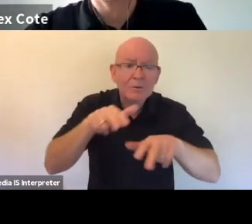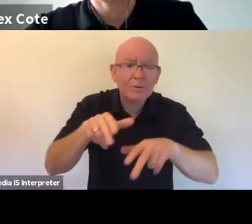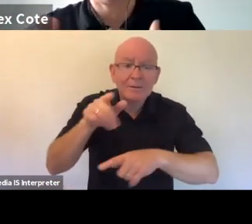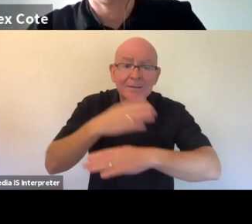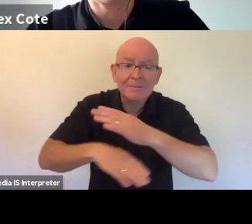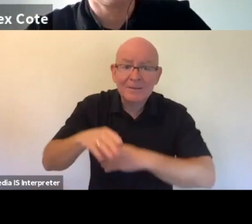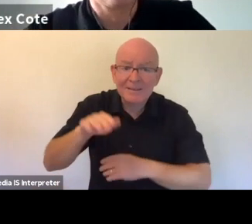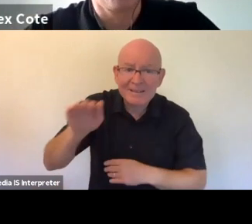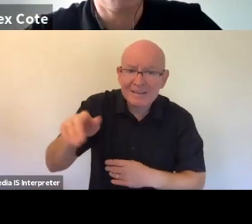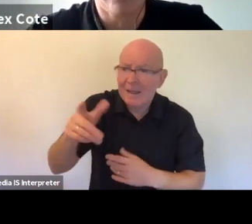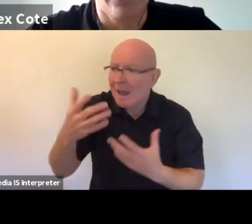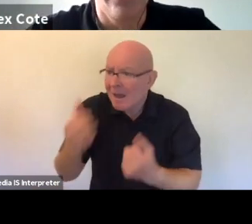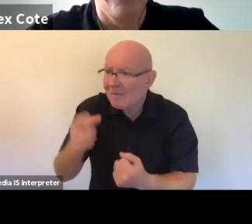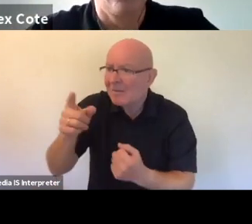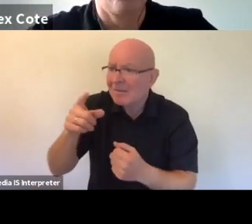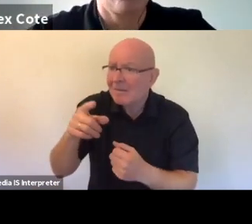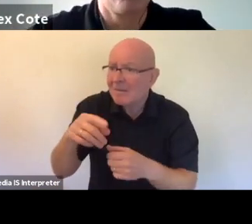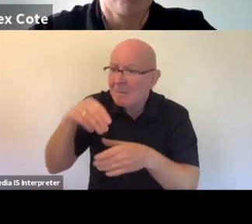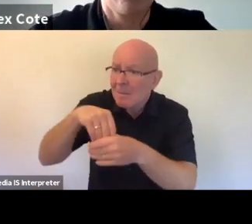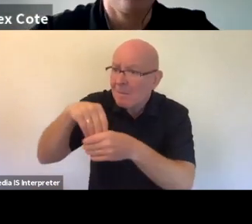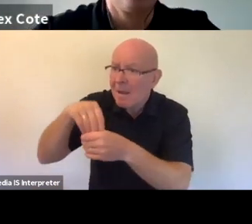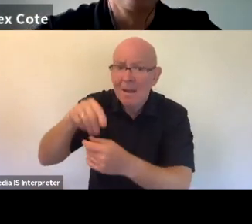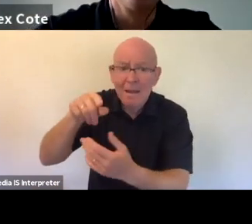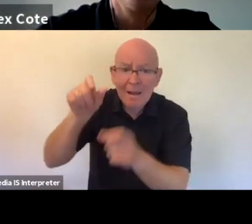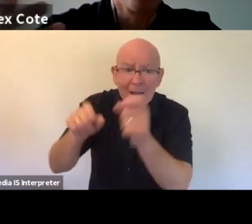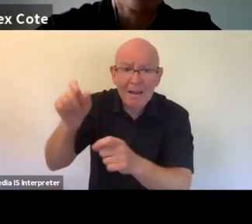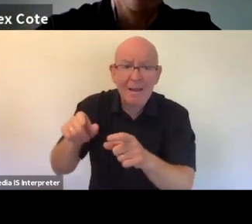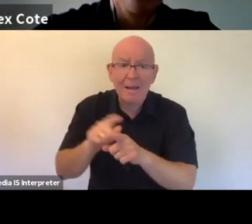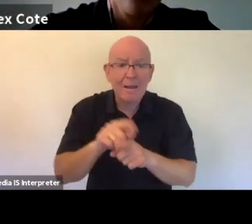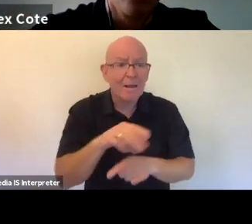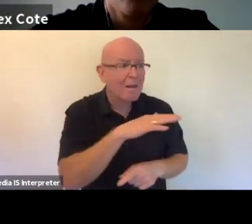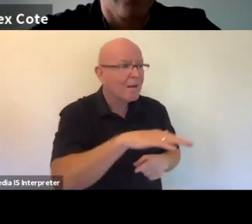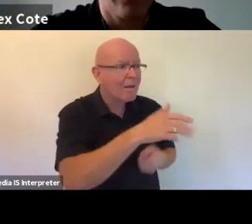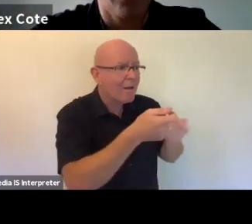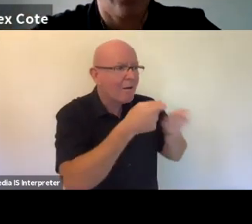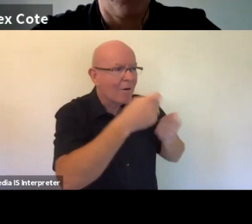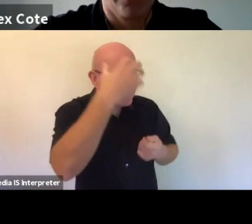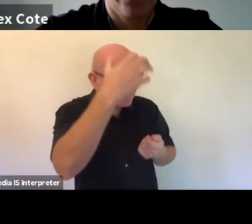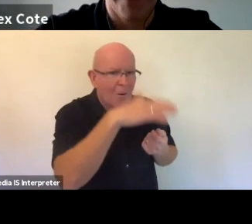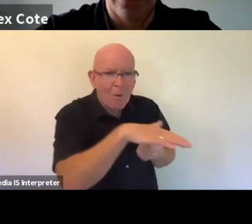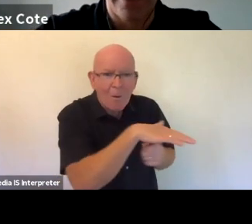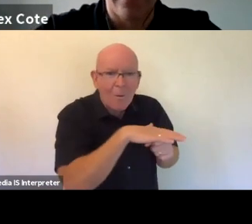but has been particularly painful during COVID-19 due to the disruption of informal support during lockdown.